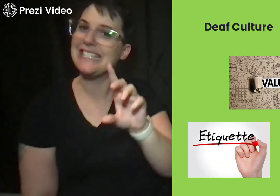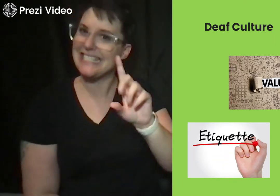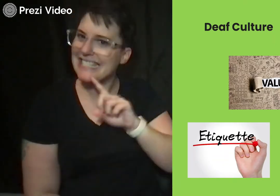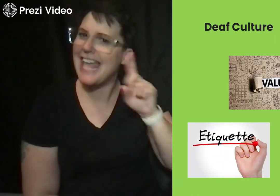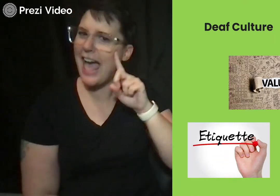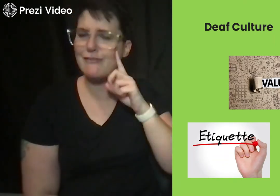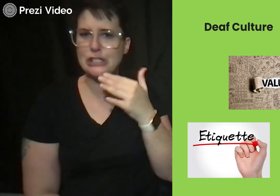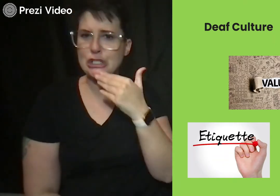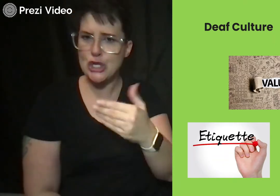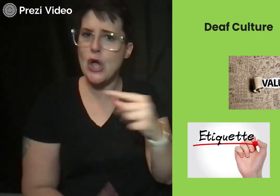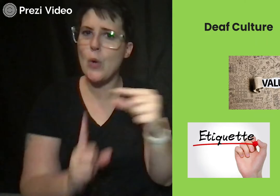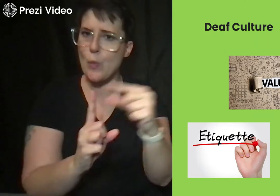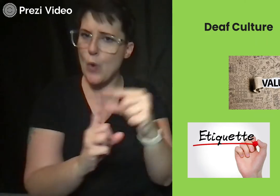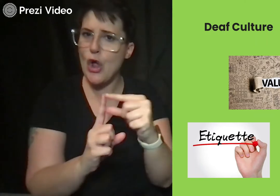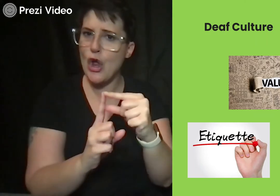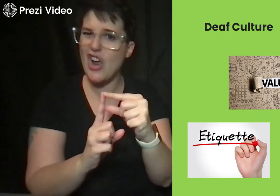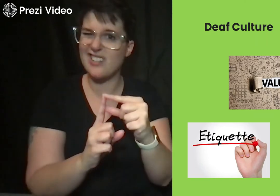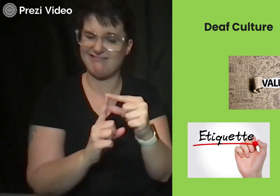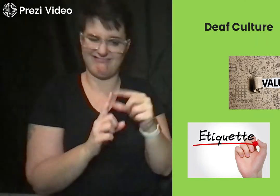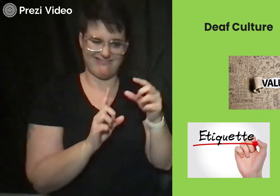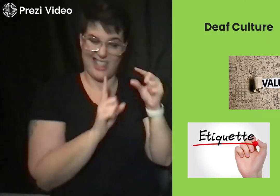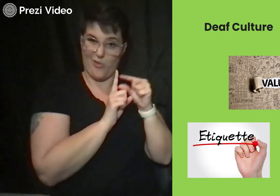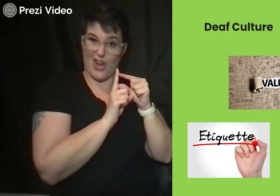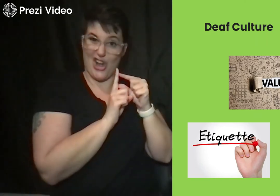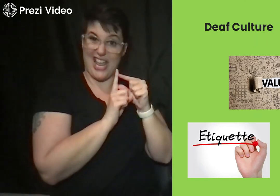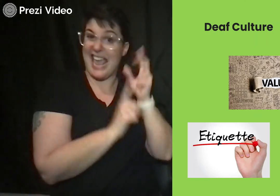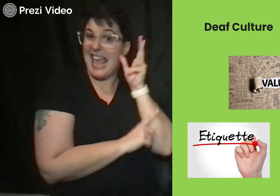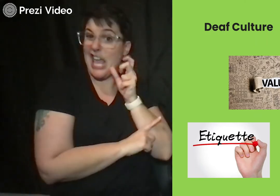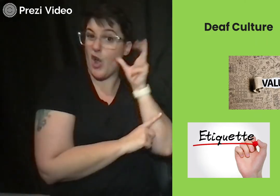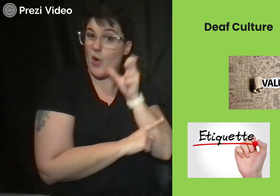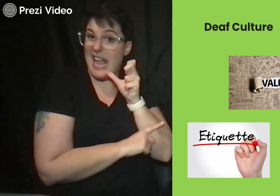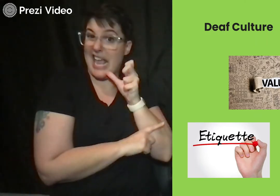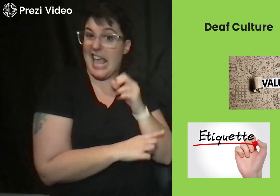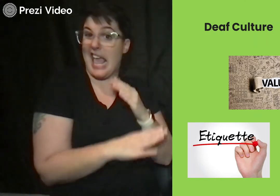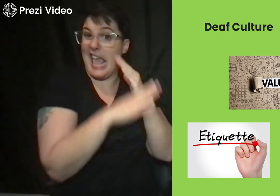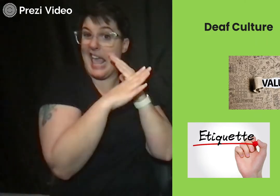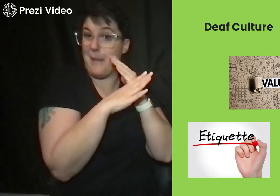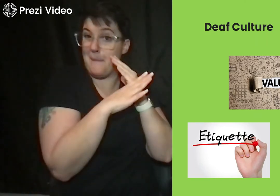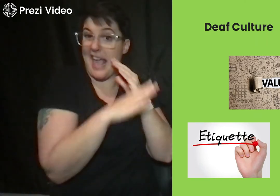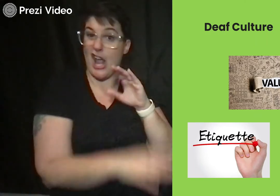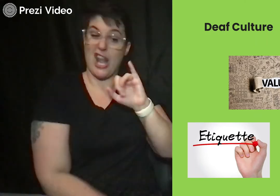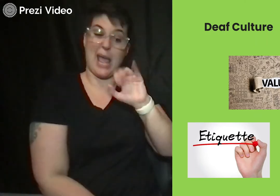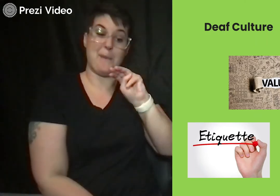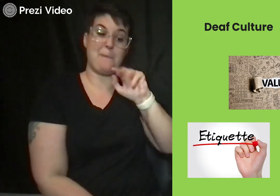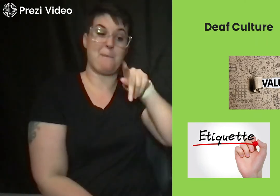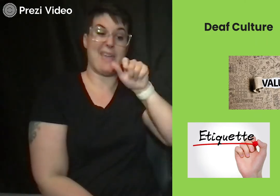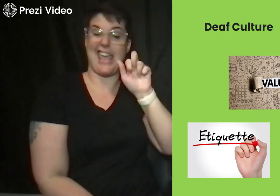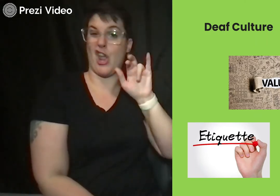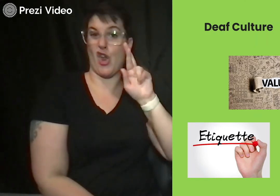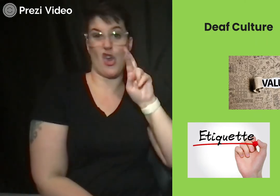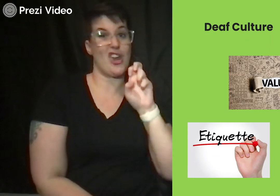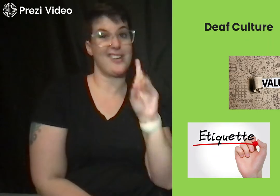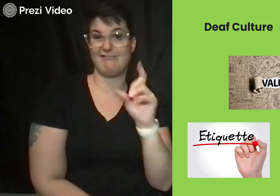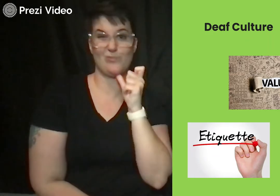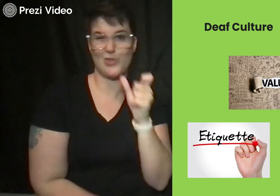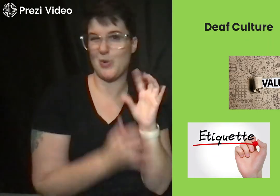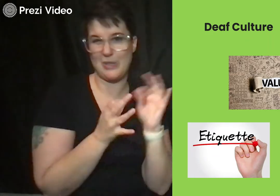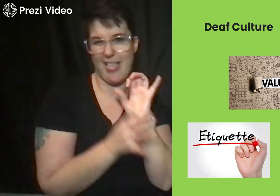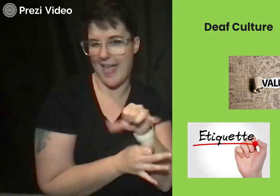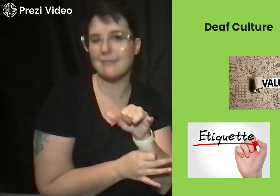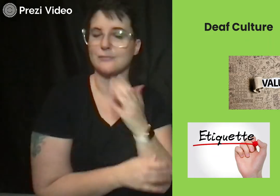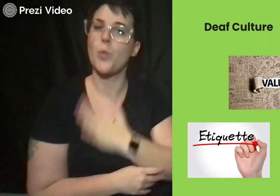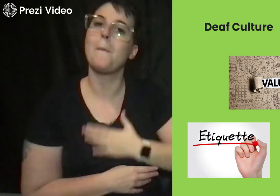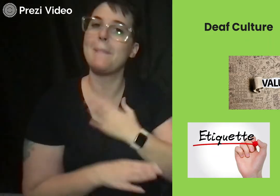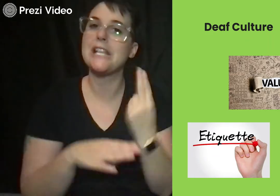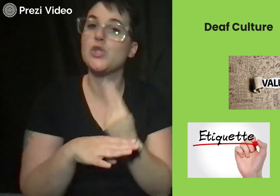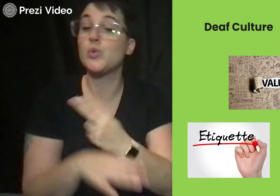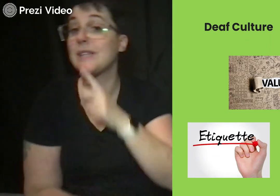Deaf is the preferred word. We do not use the term “hearing impaired” any more.